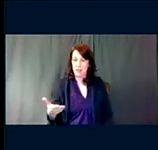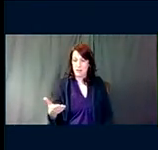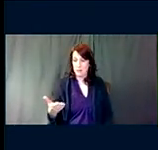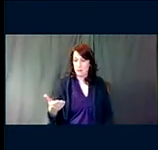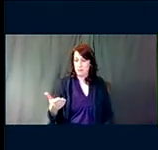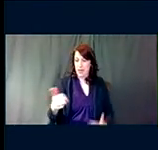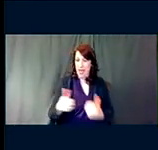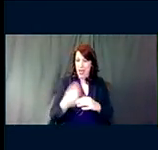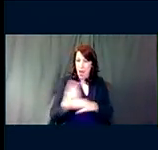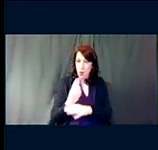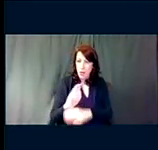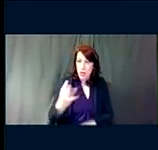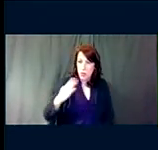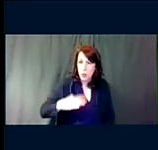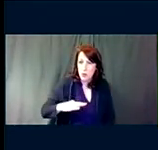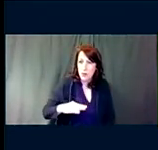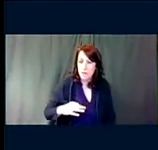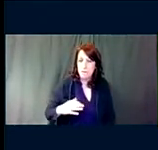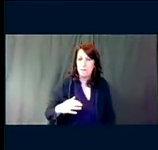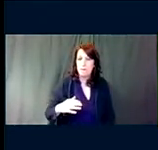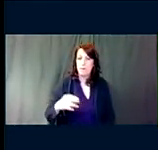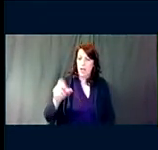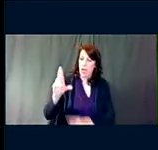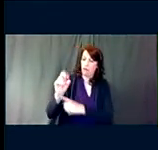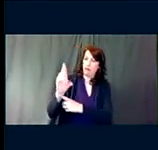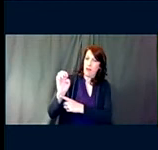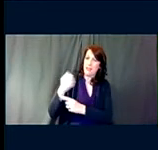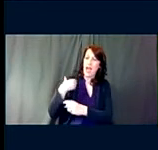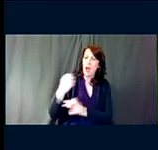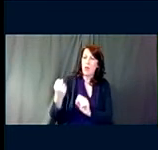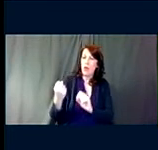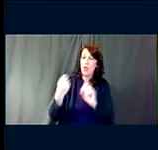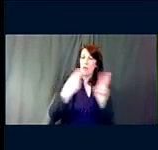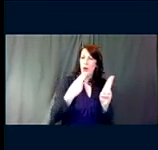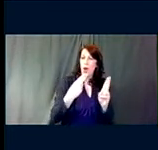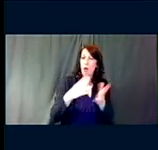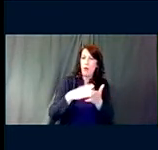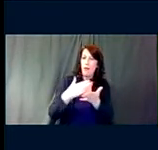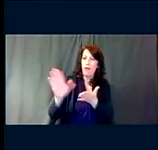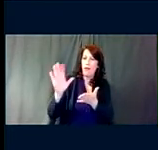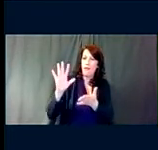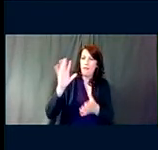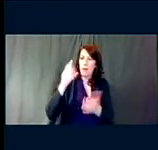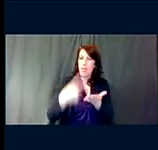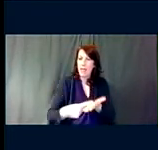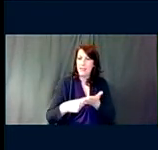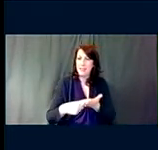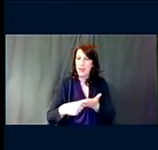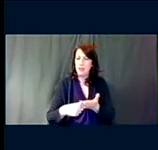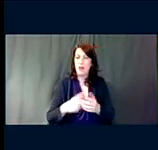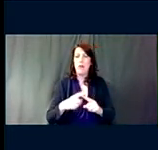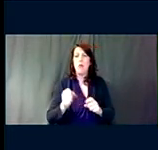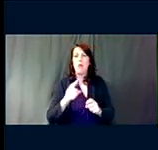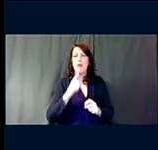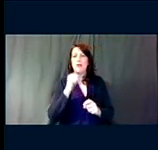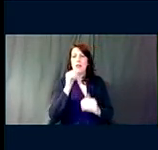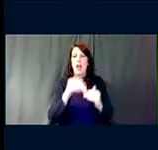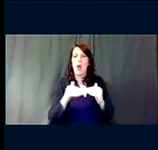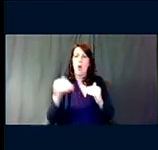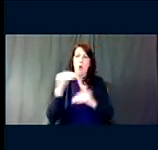WE -- WHAT'S THE UTILITY WITH RACE? I MEAN, I DON'T WANT TO THROW RACE OUT OF THIS DISCUSSION. BUT I DO WANT TO MAKE SURE WE